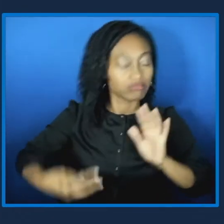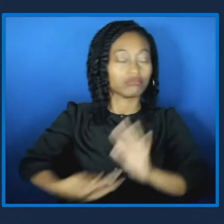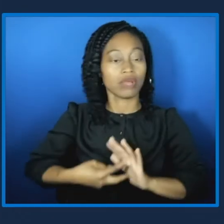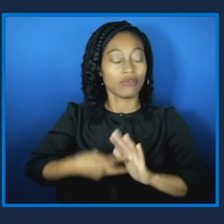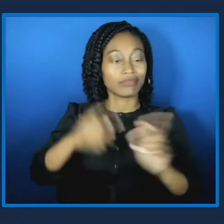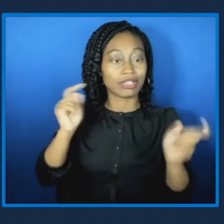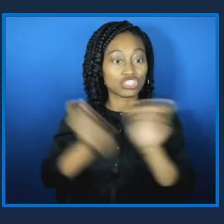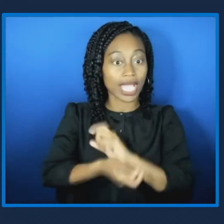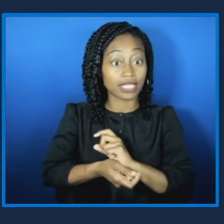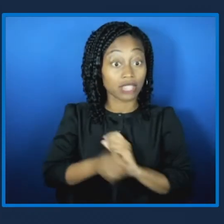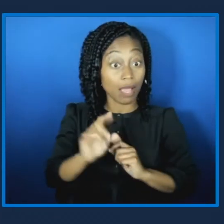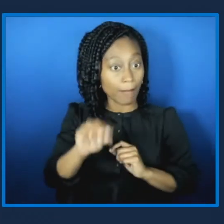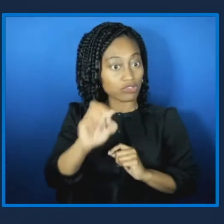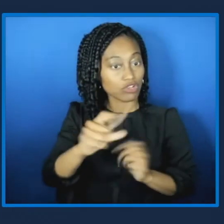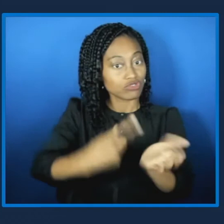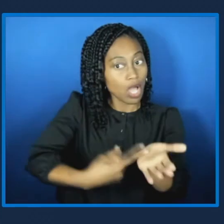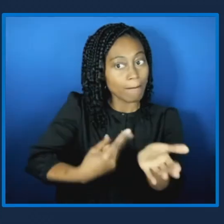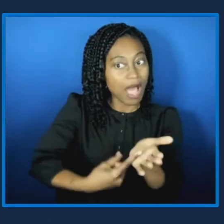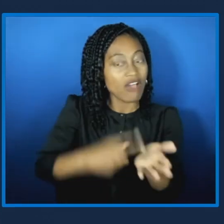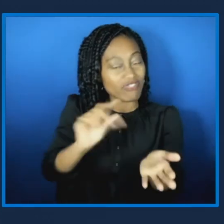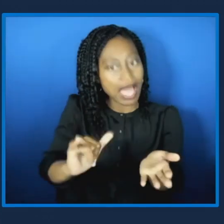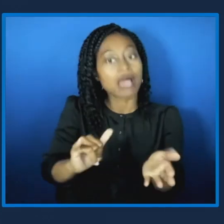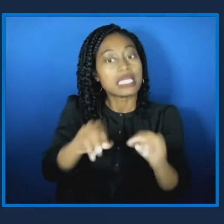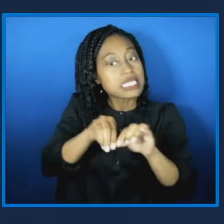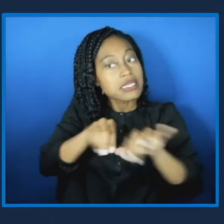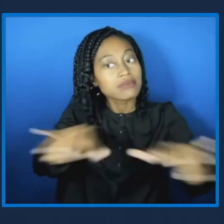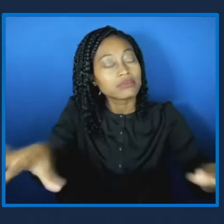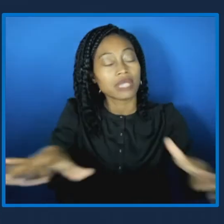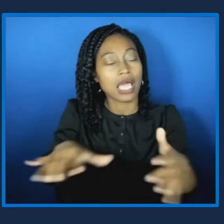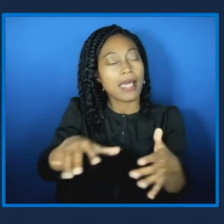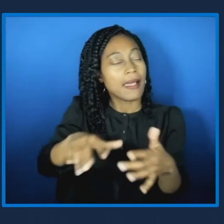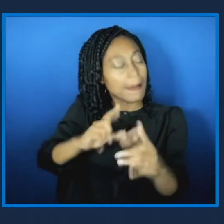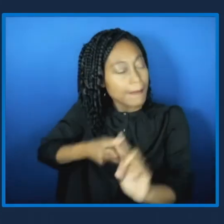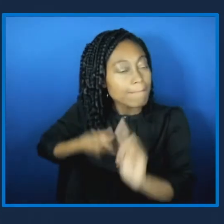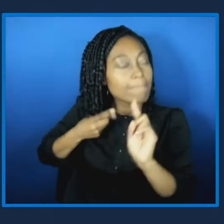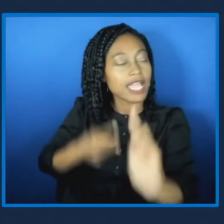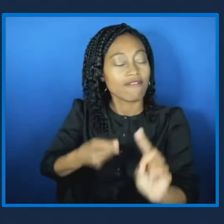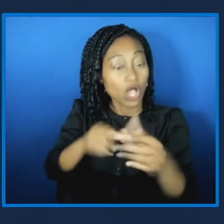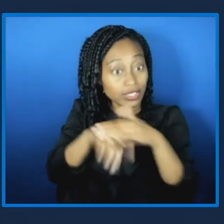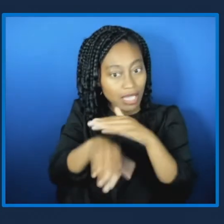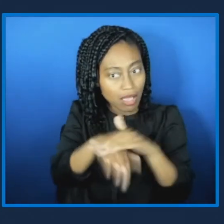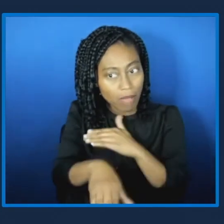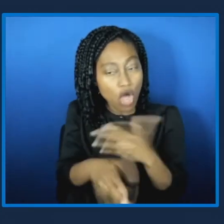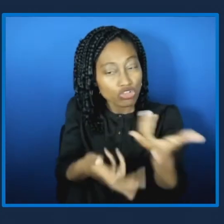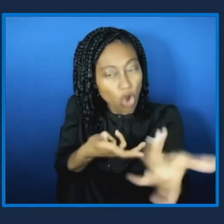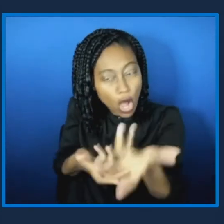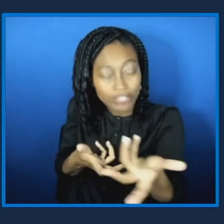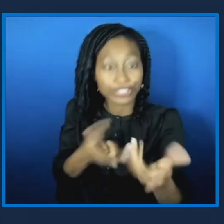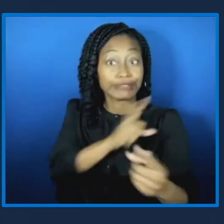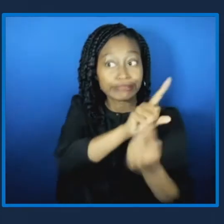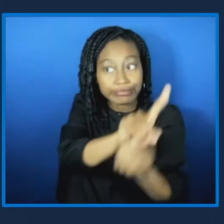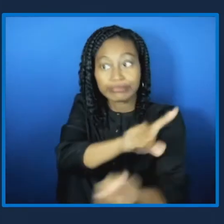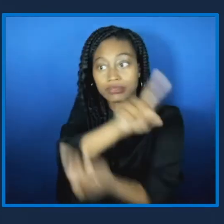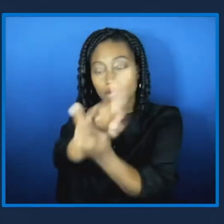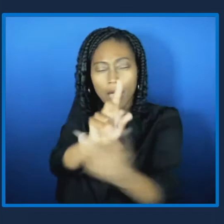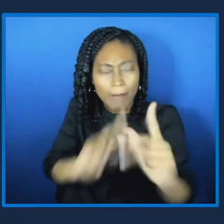Talking to people, engaging and showing how products, or even the products that Microsoft make or even don't make,